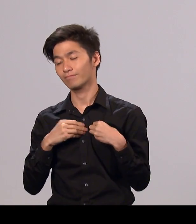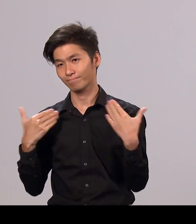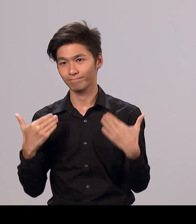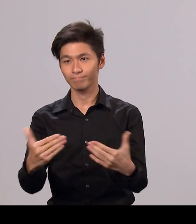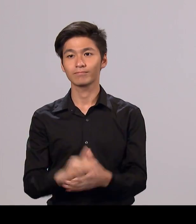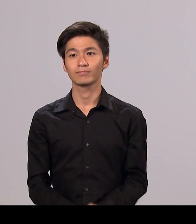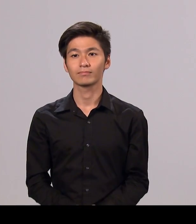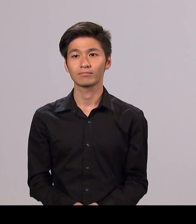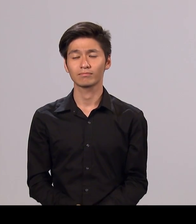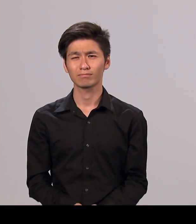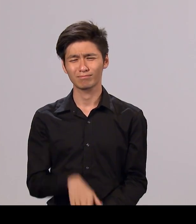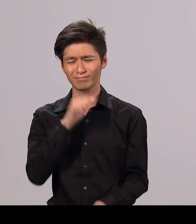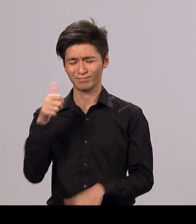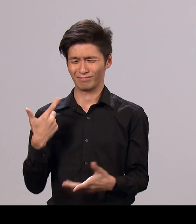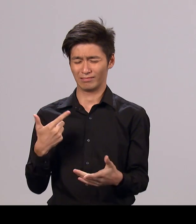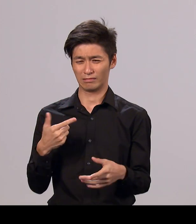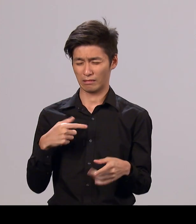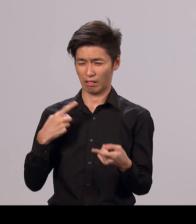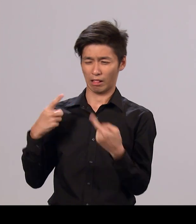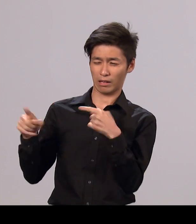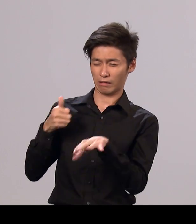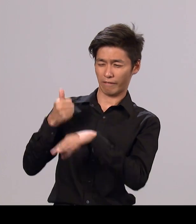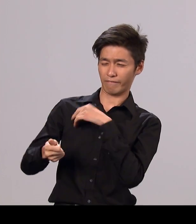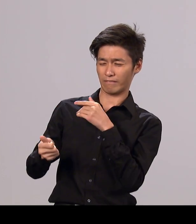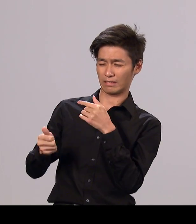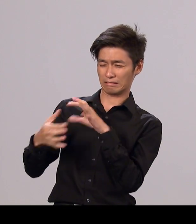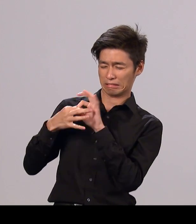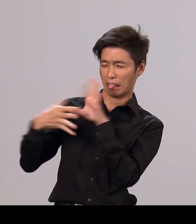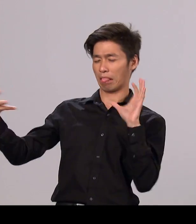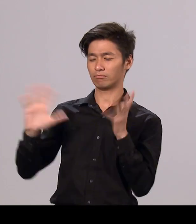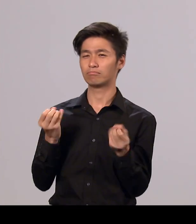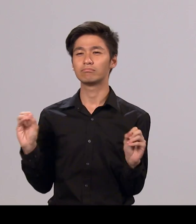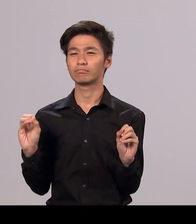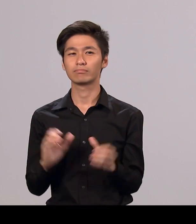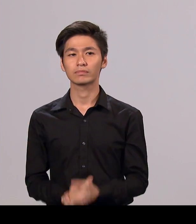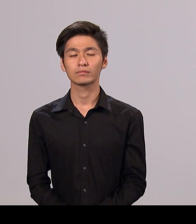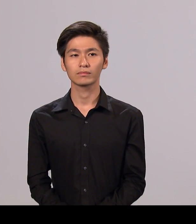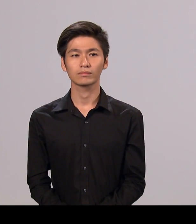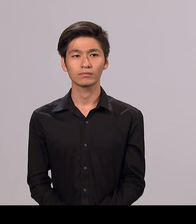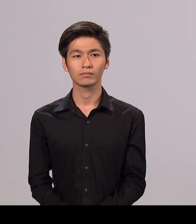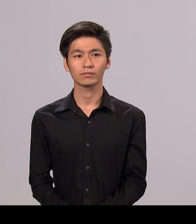We did not let it affect our relationship with Malaysia or my personal ties with PM Najib.